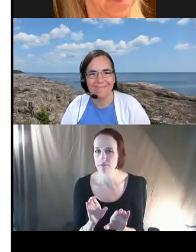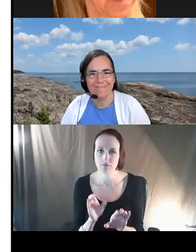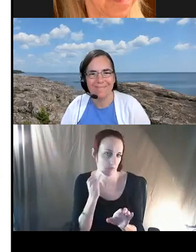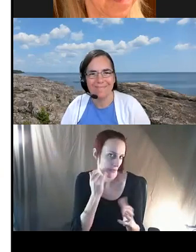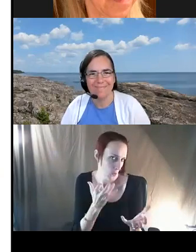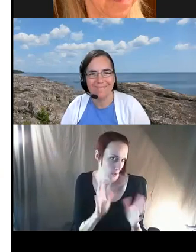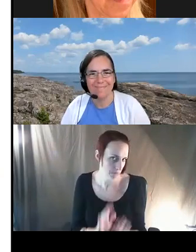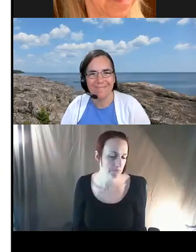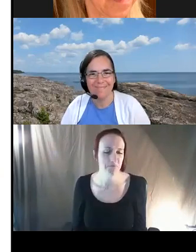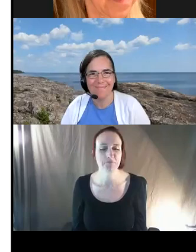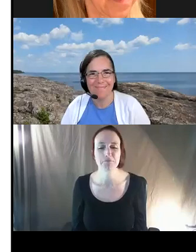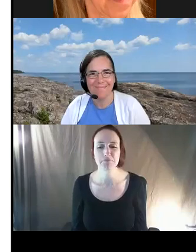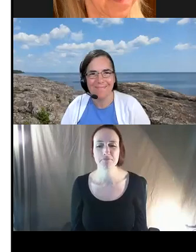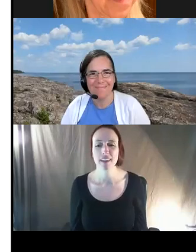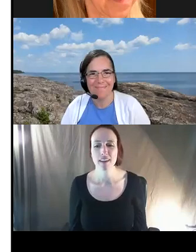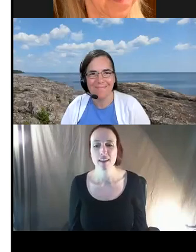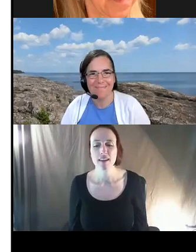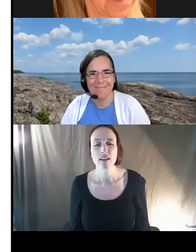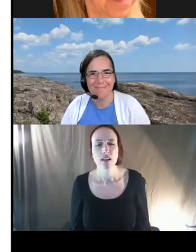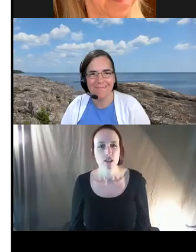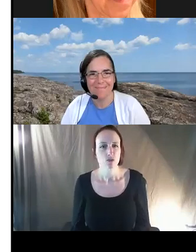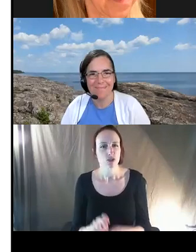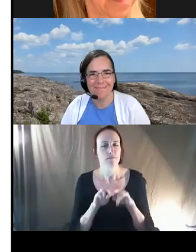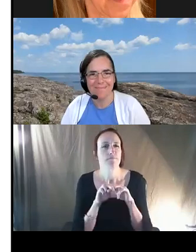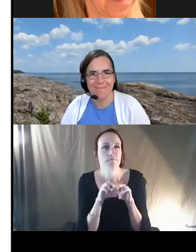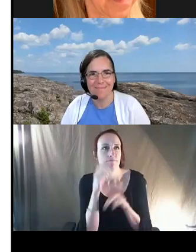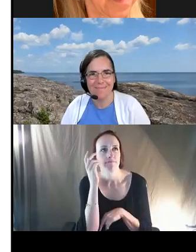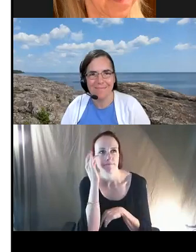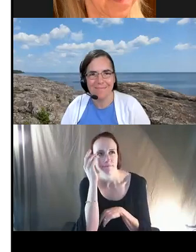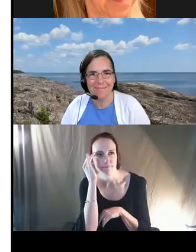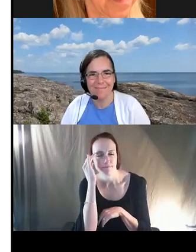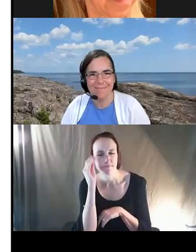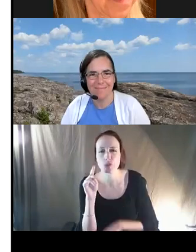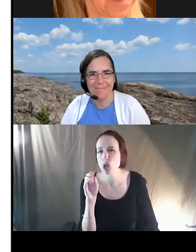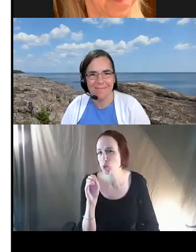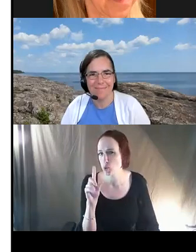So, think for a moment about tools that you use